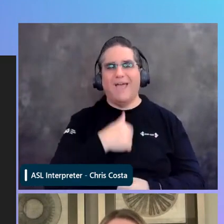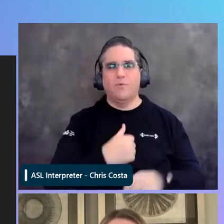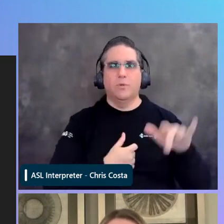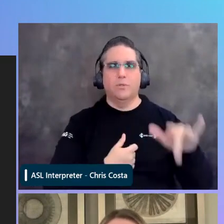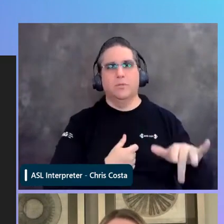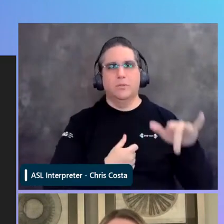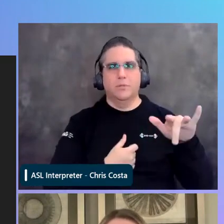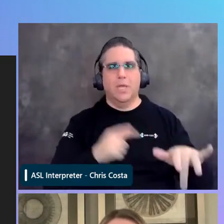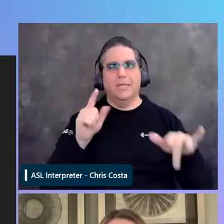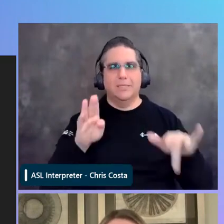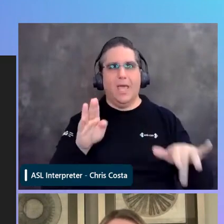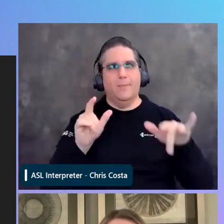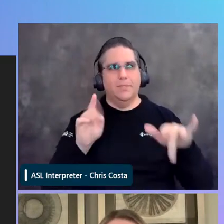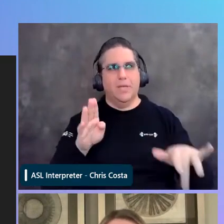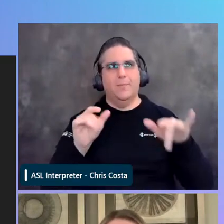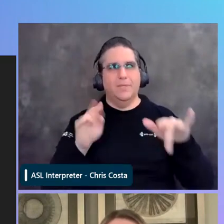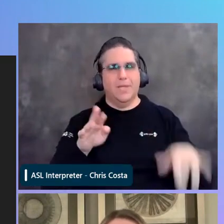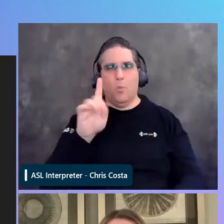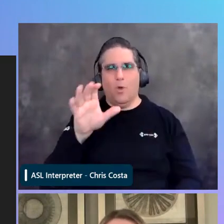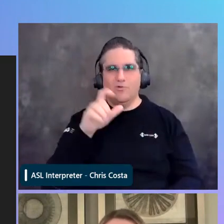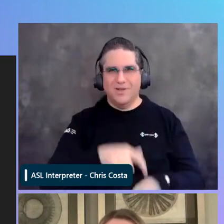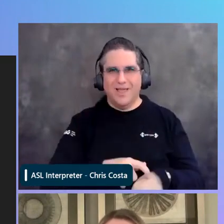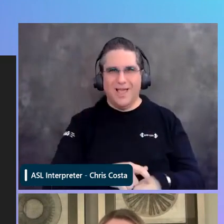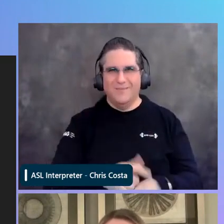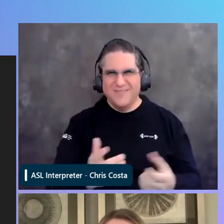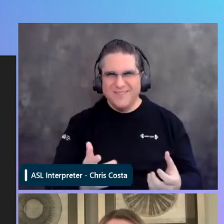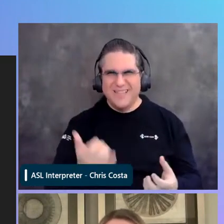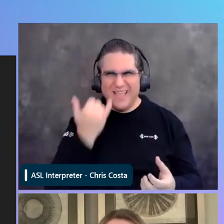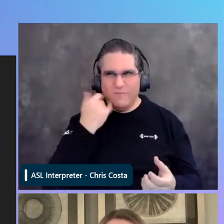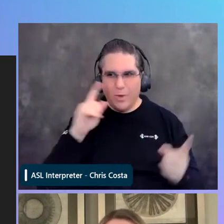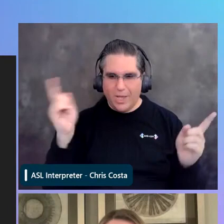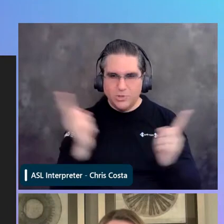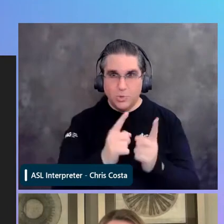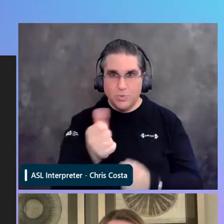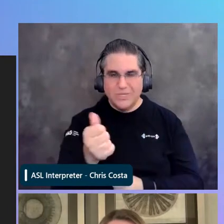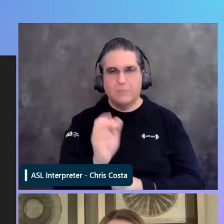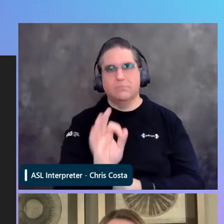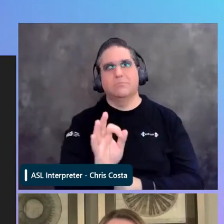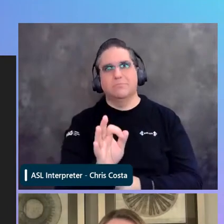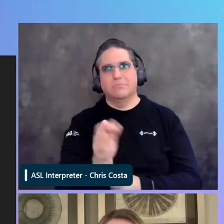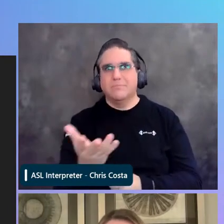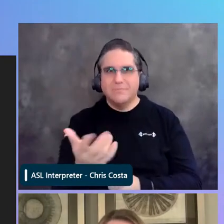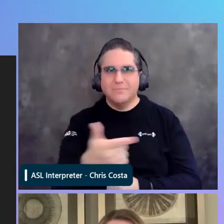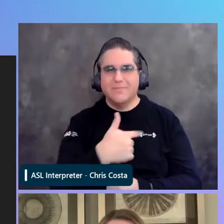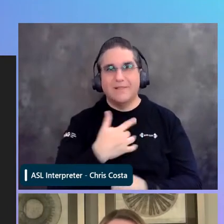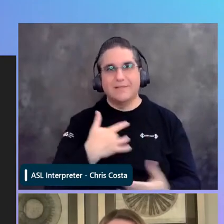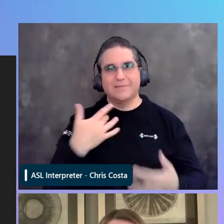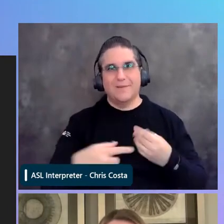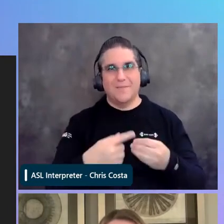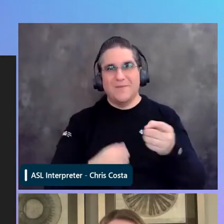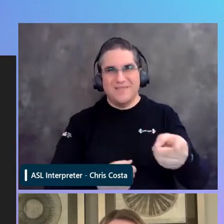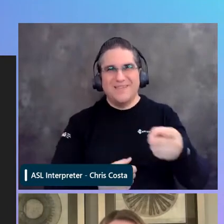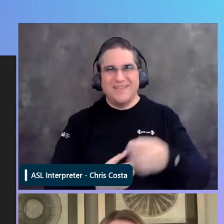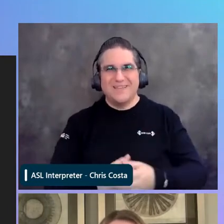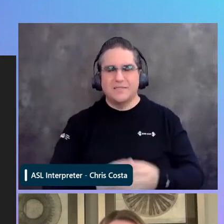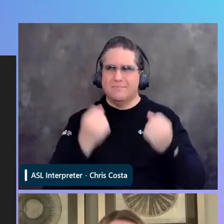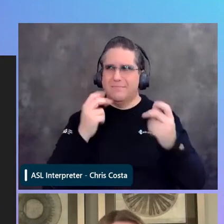ten will do. So this is really, uh, pretty exciting for me in particular, but a lot of other